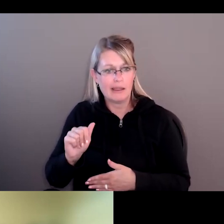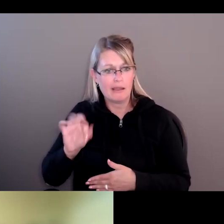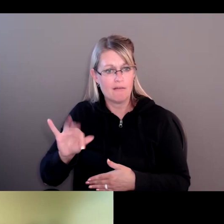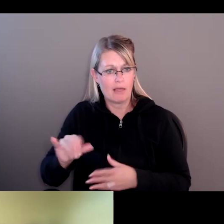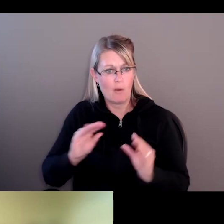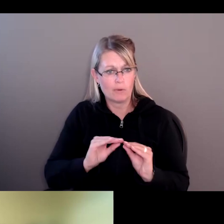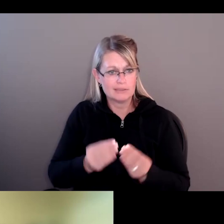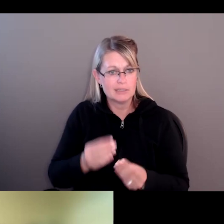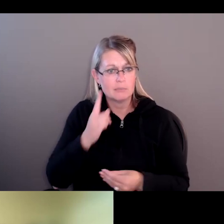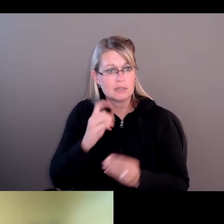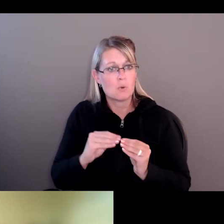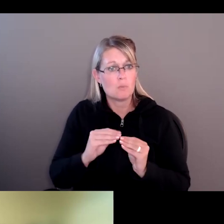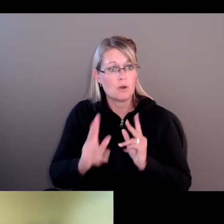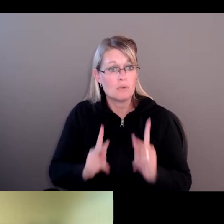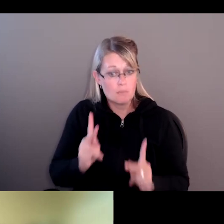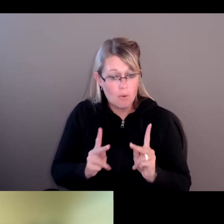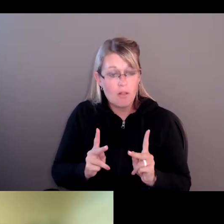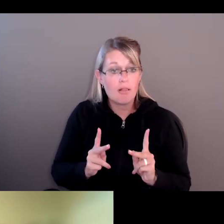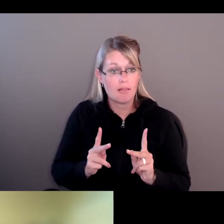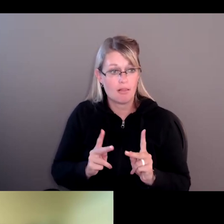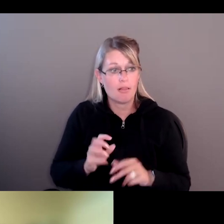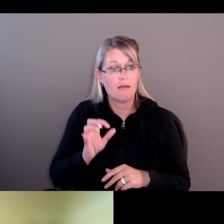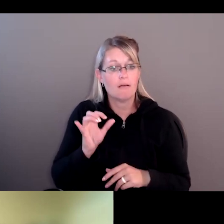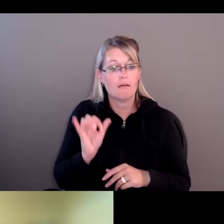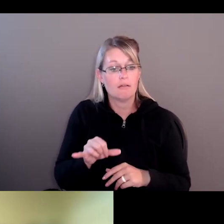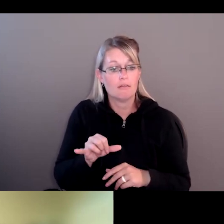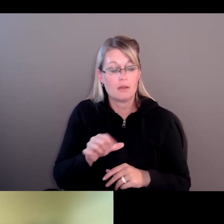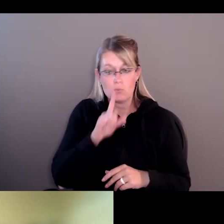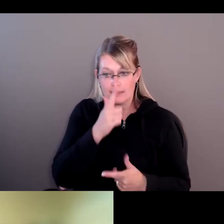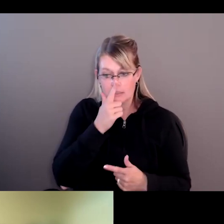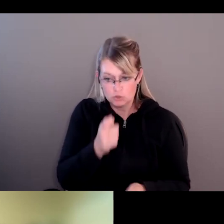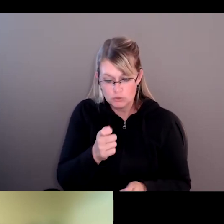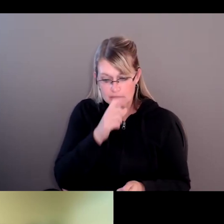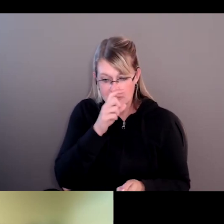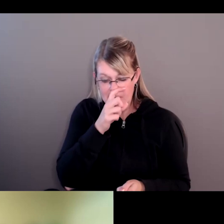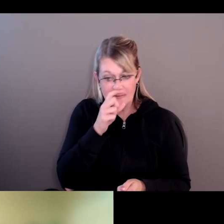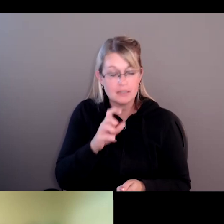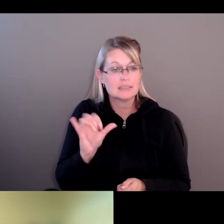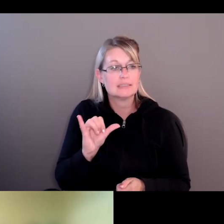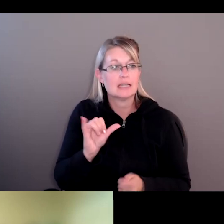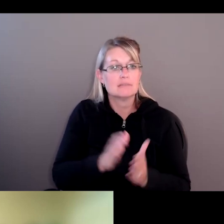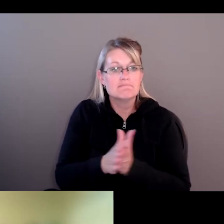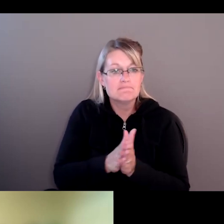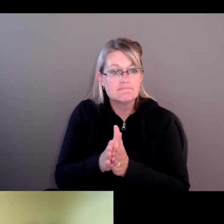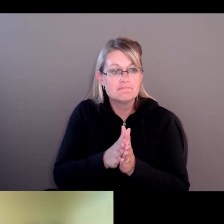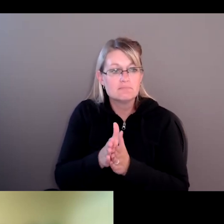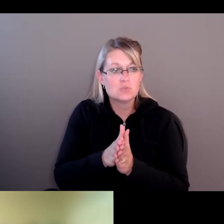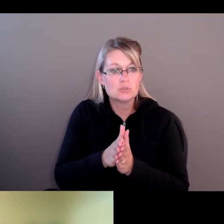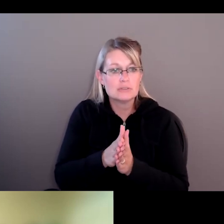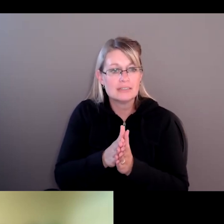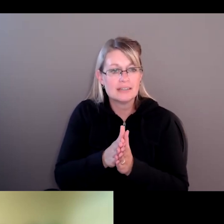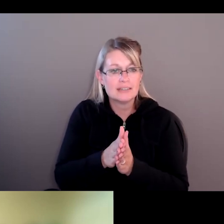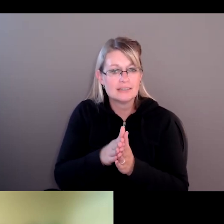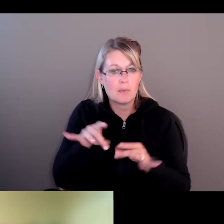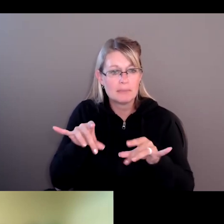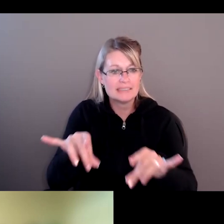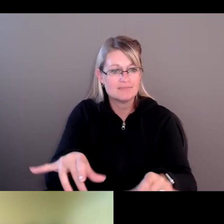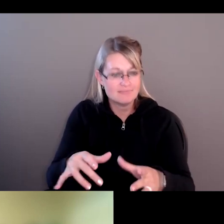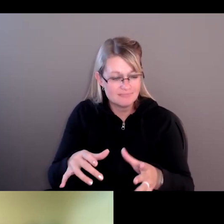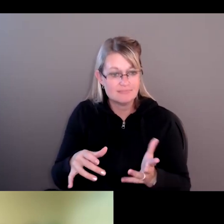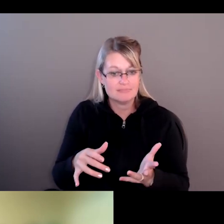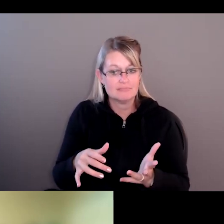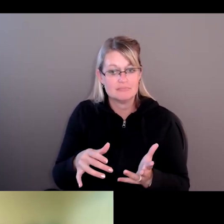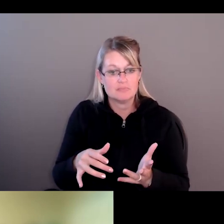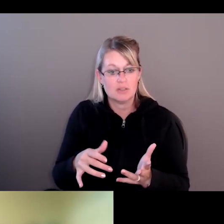there is more more people that are interested. It is like enthusiasm is contagious. And once people